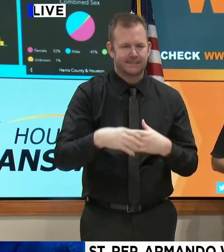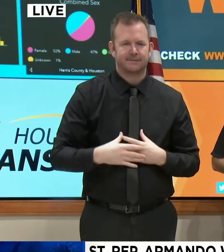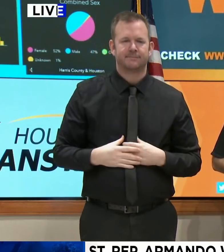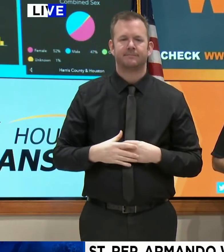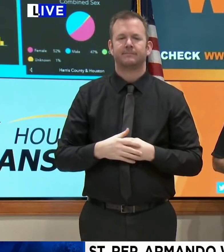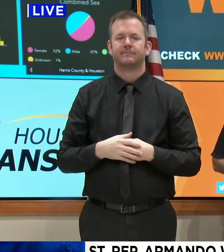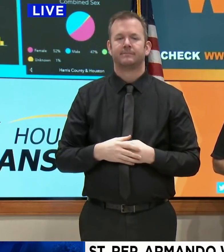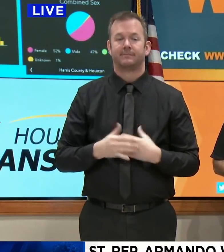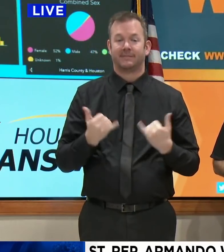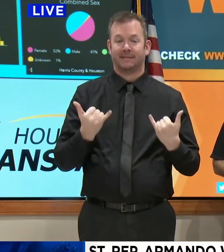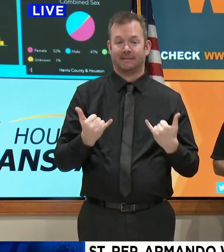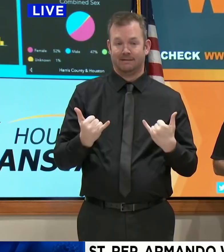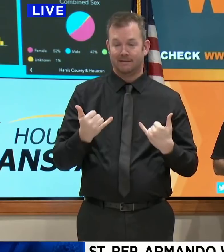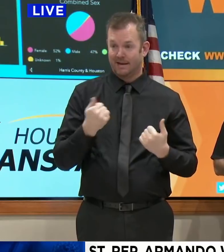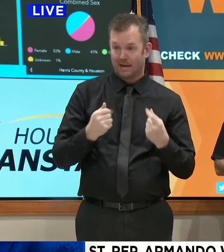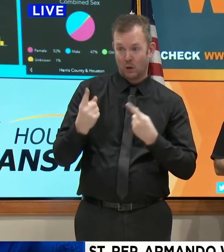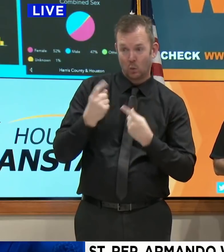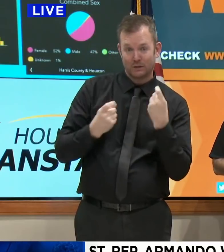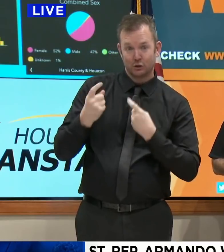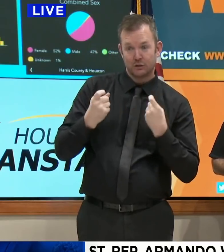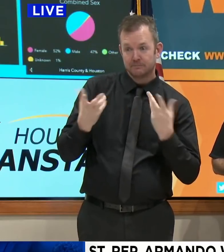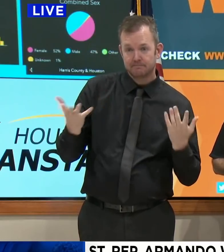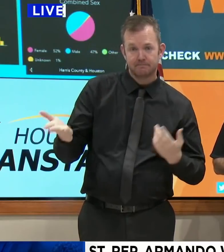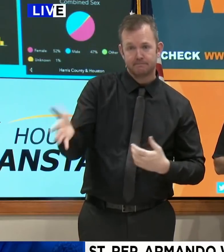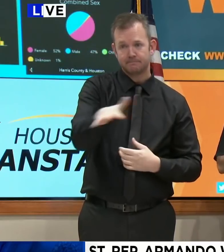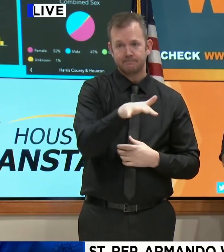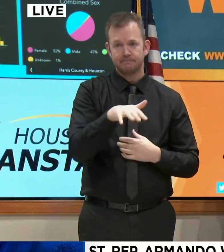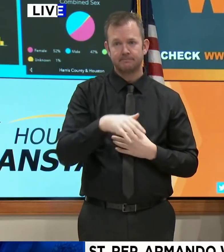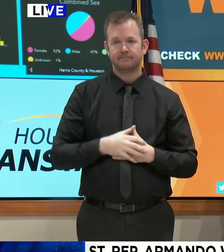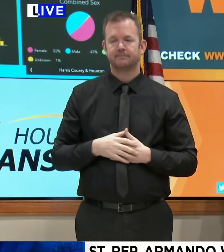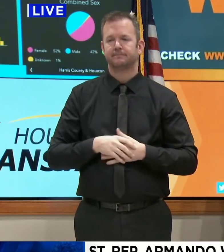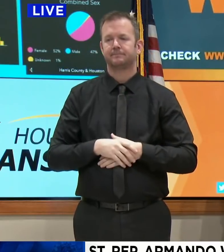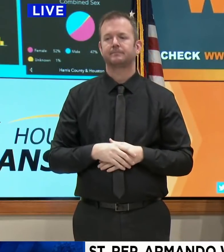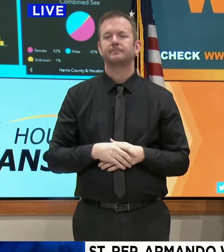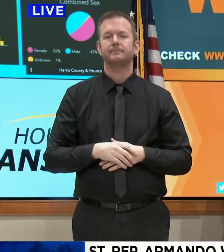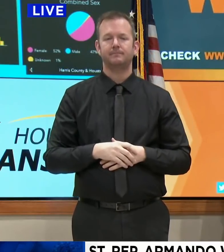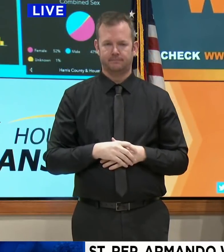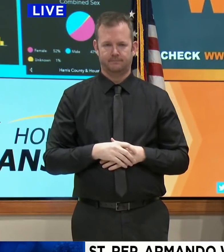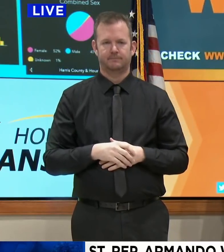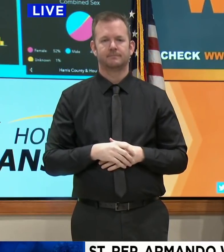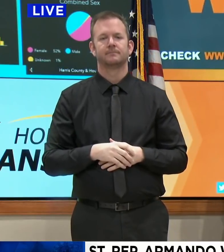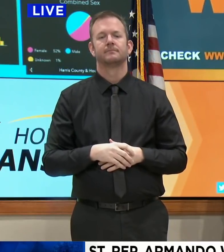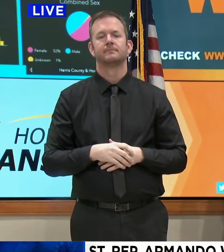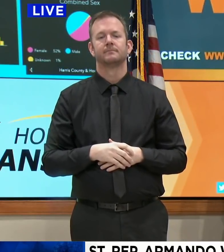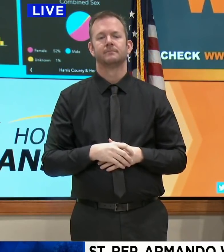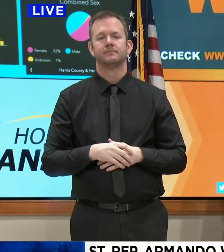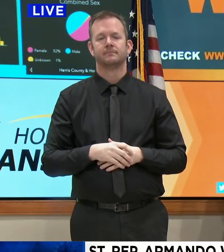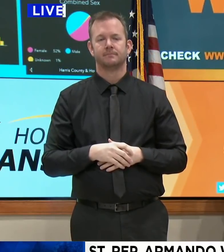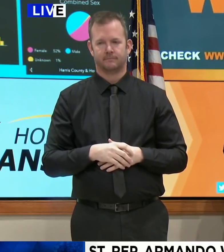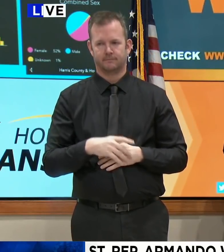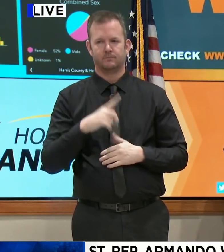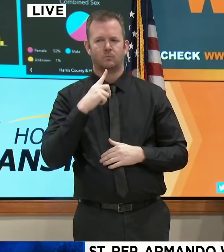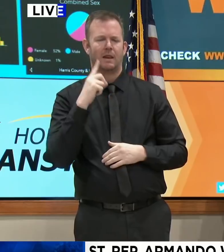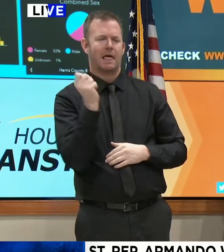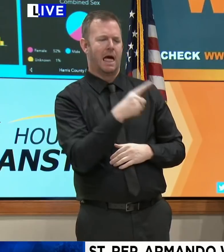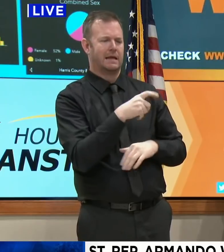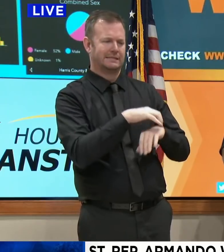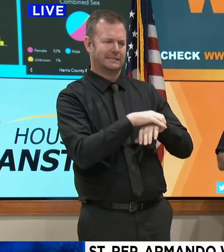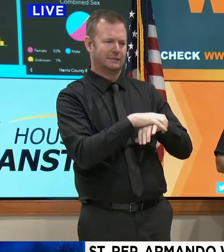you and God bless. >> Thank you so much Thank you so much representative Wally for representative Wally for your leadership. Will now take your leadership. Will now take questions for the questions for the representative myself or doctor